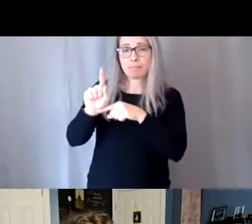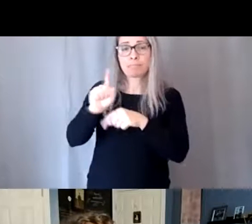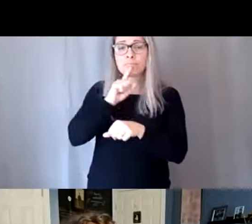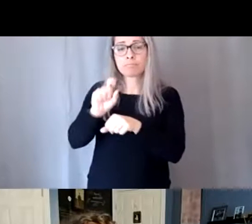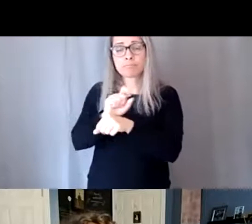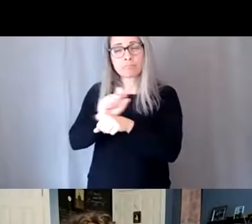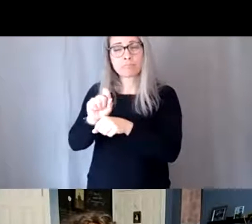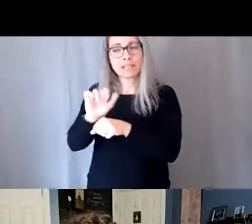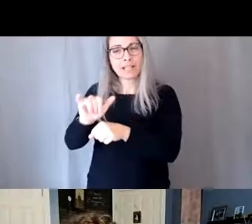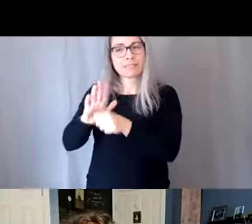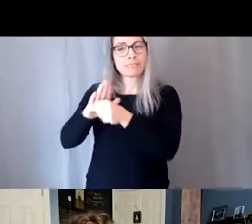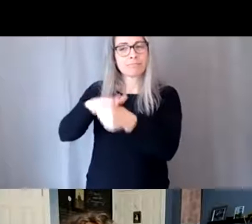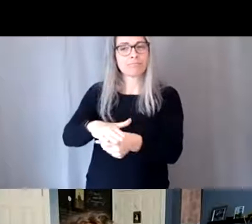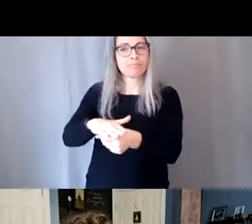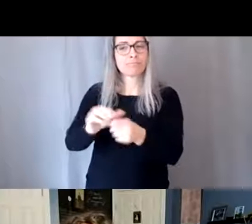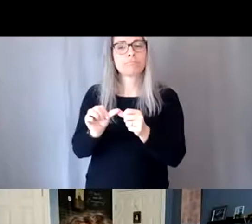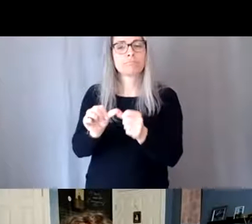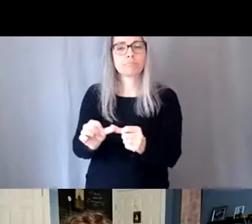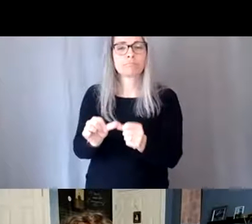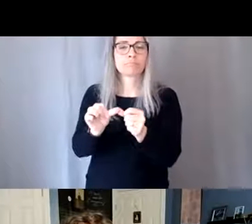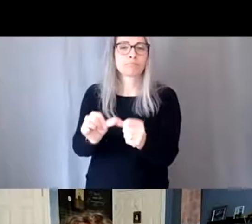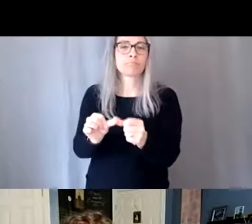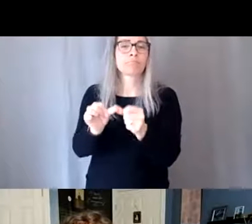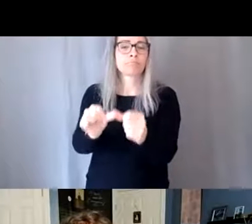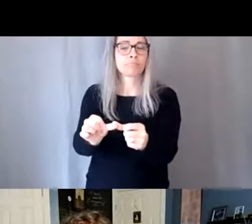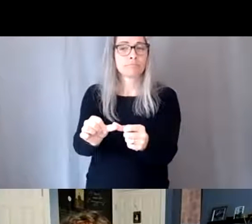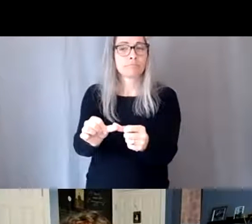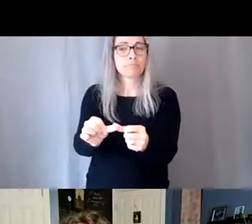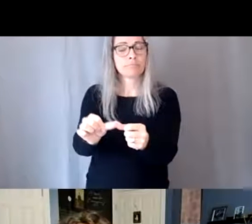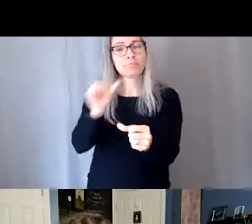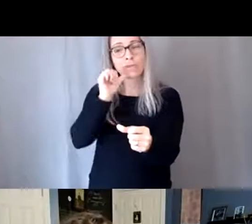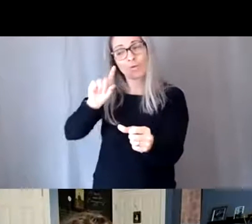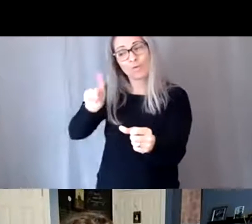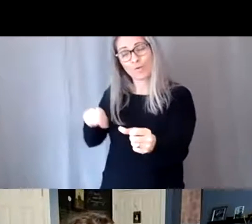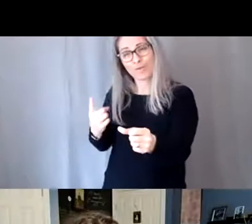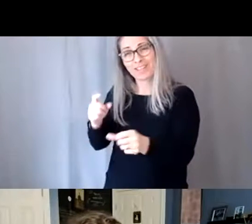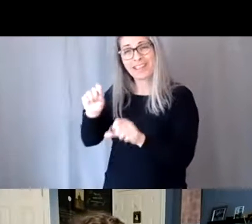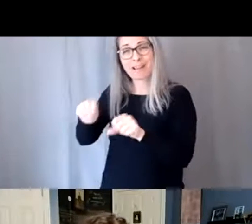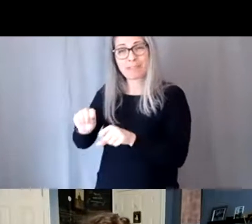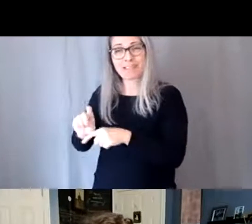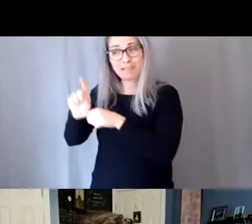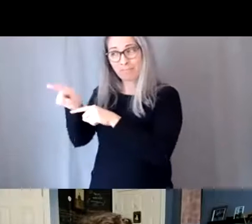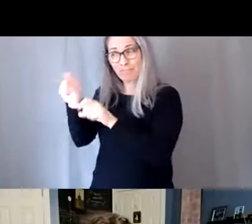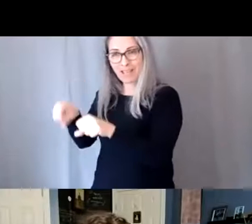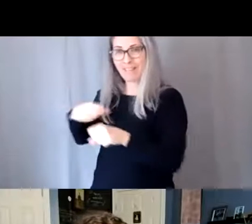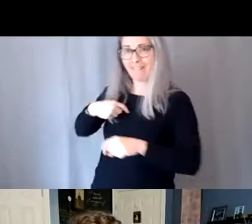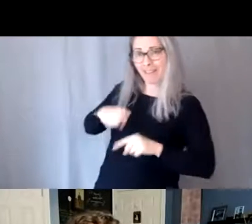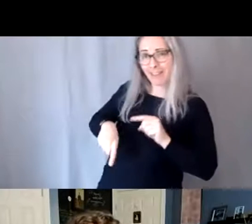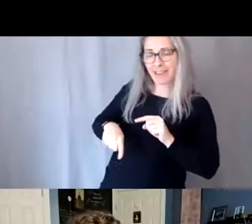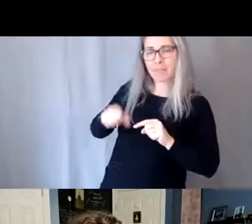one that intersects and interlocks with other systems of oppression